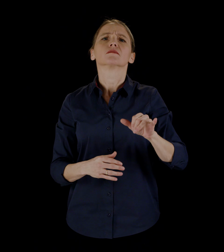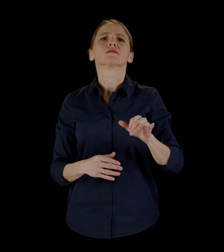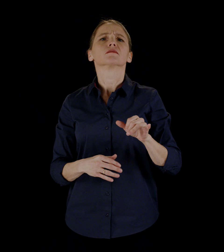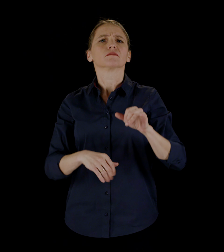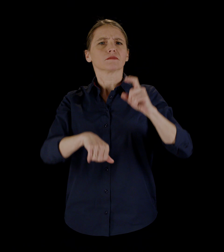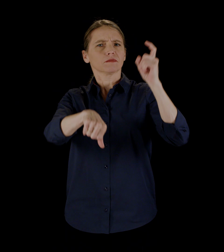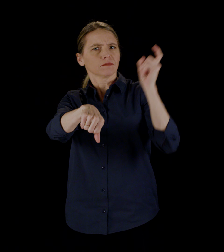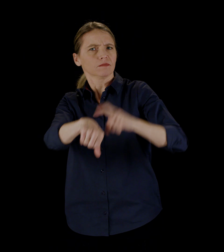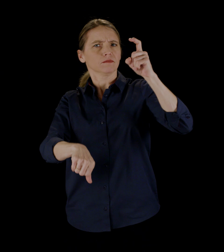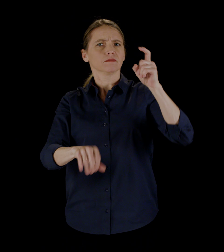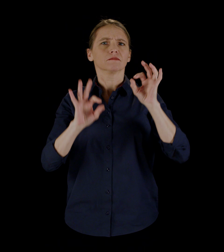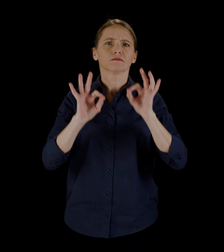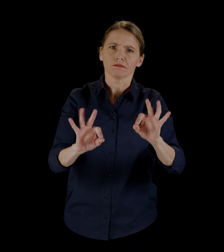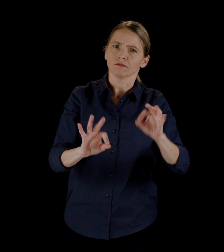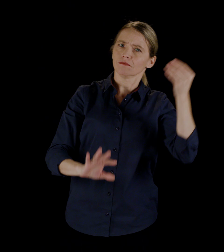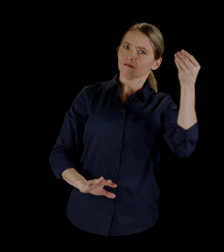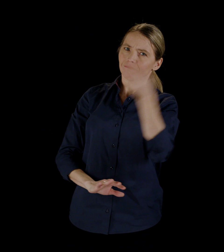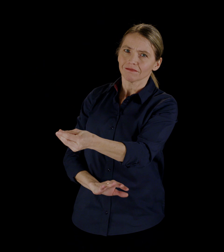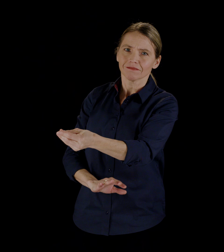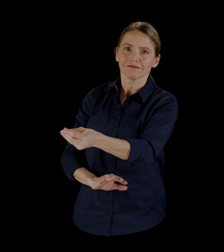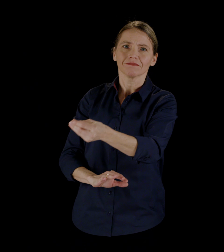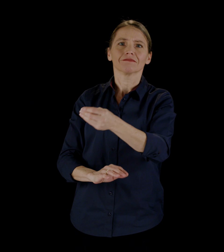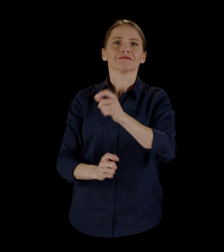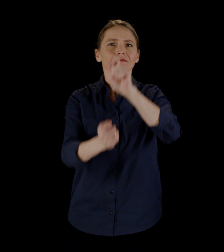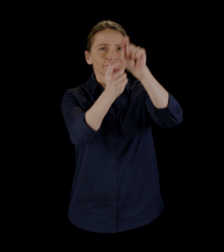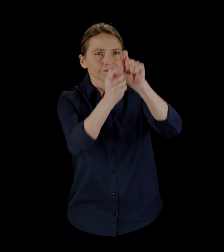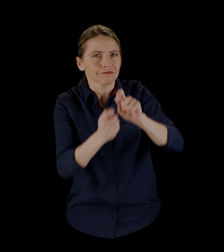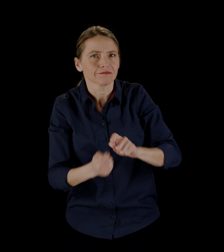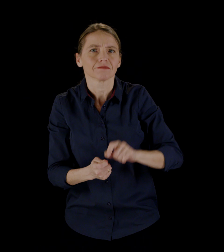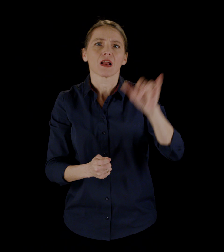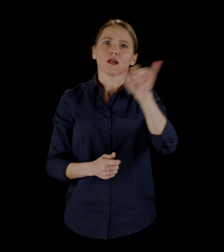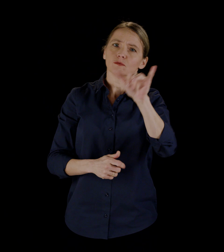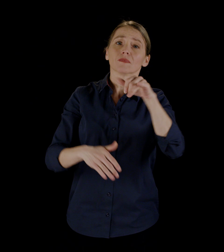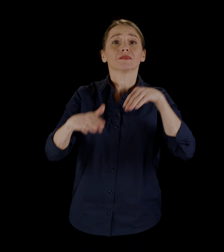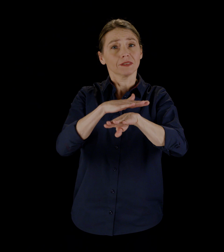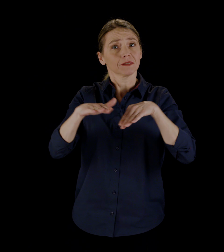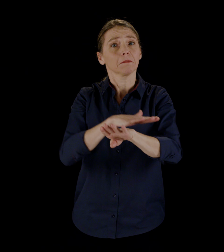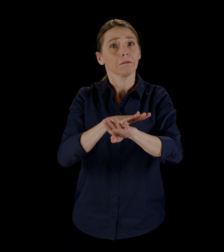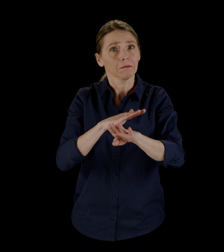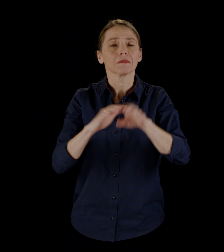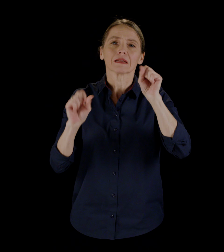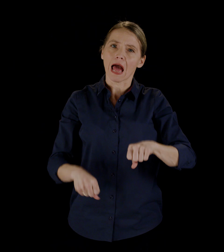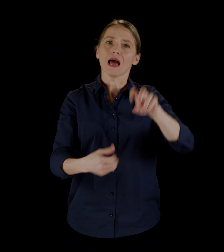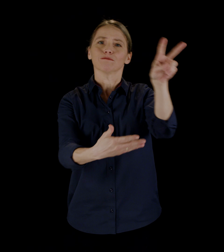among others: large print, braille, documents in plain text or Word format.